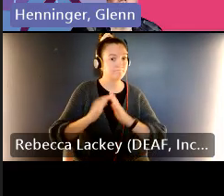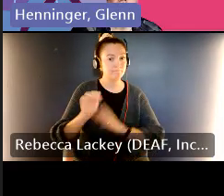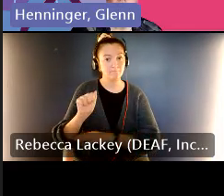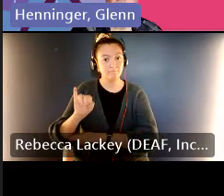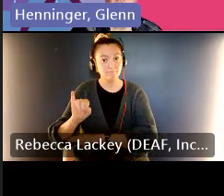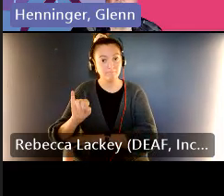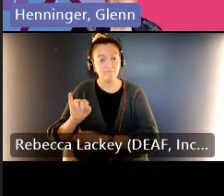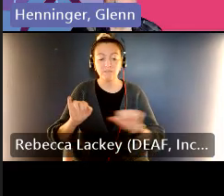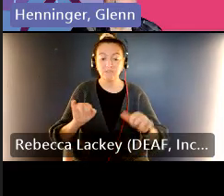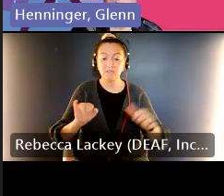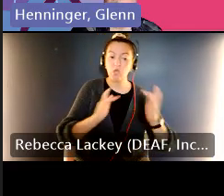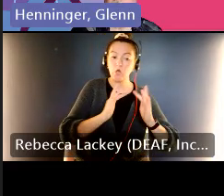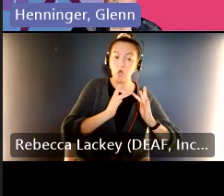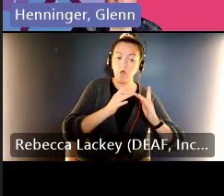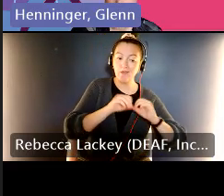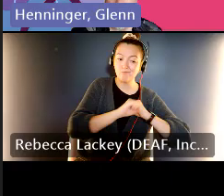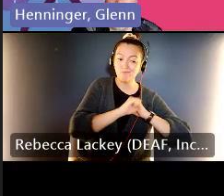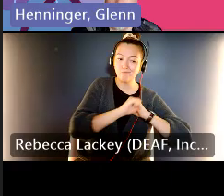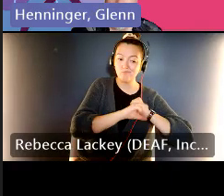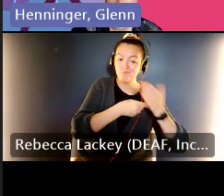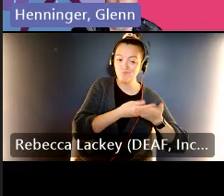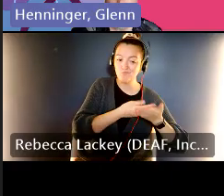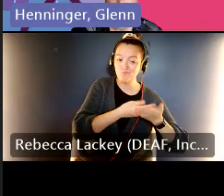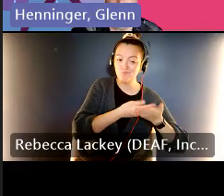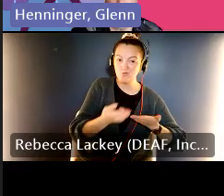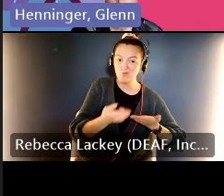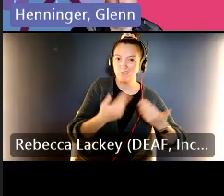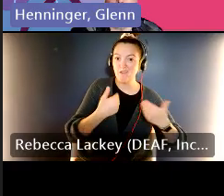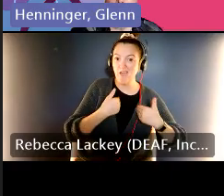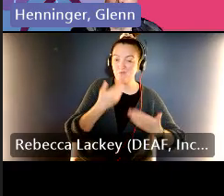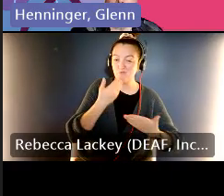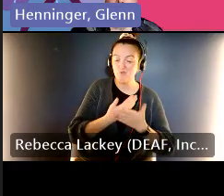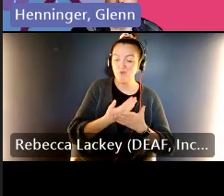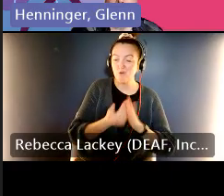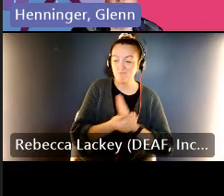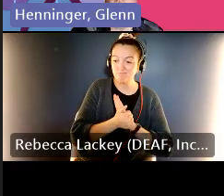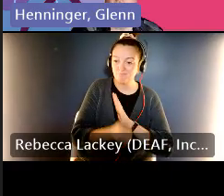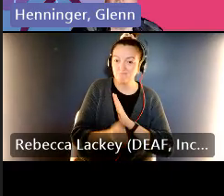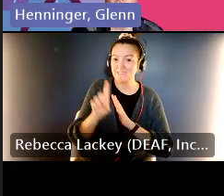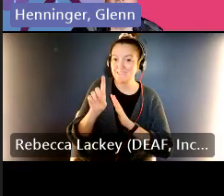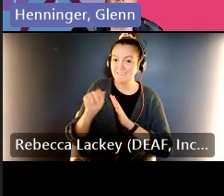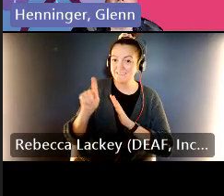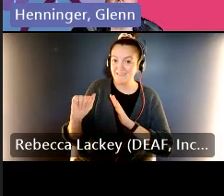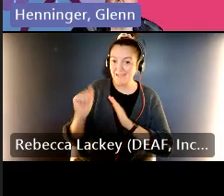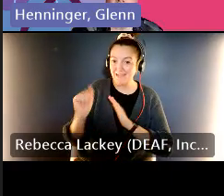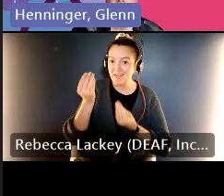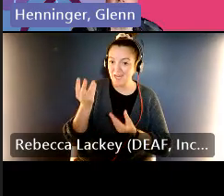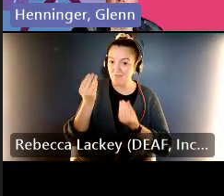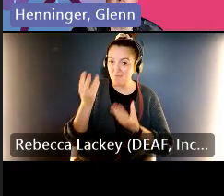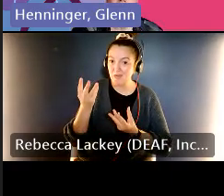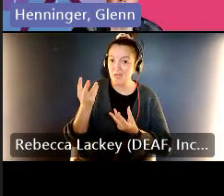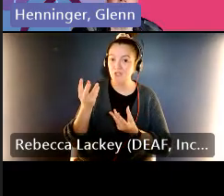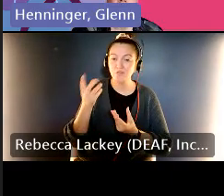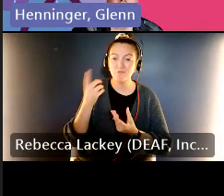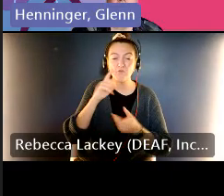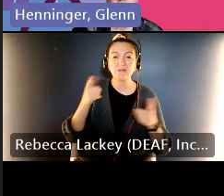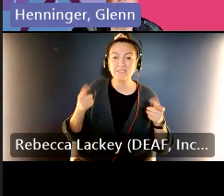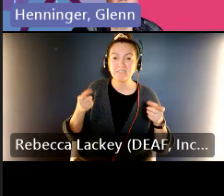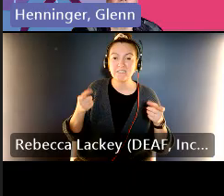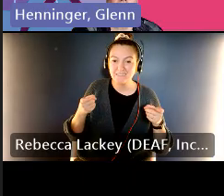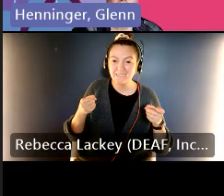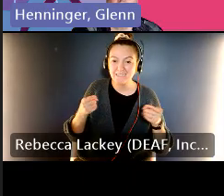we have good data information for for speeds on roads throughout the county.